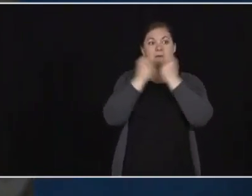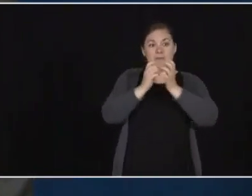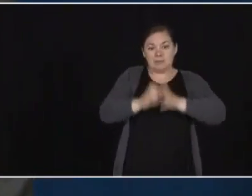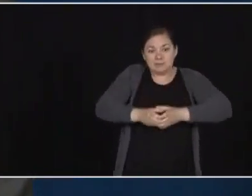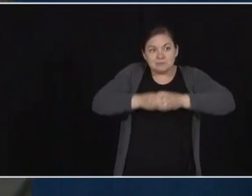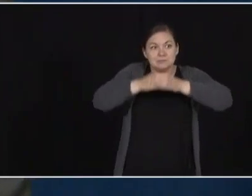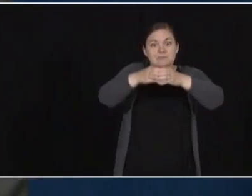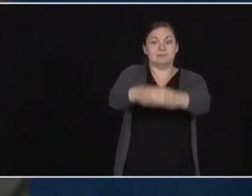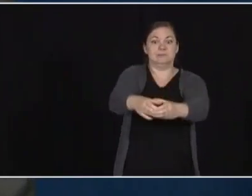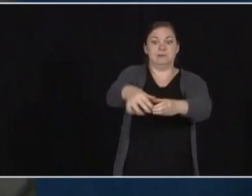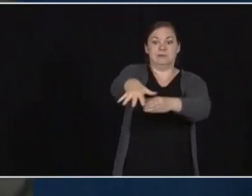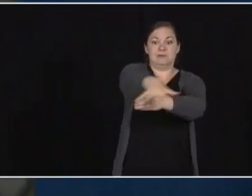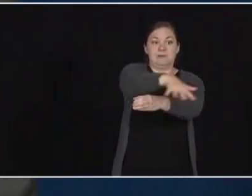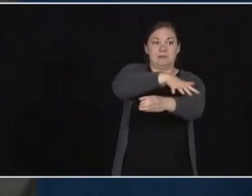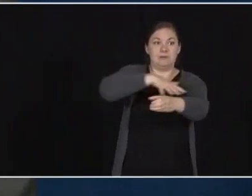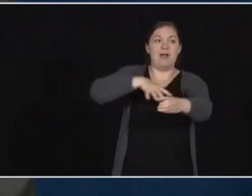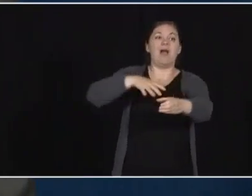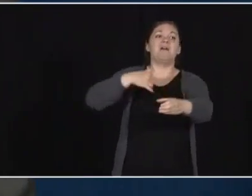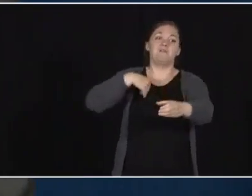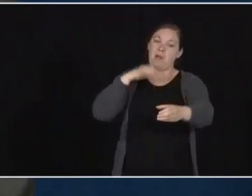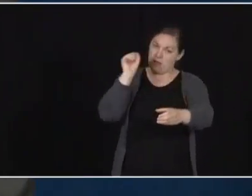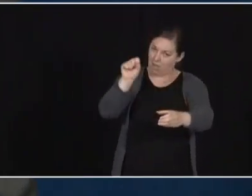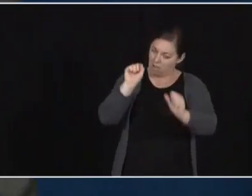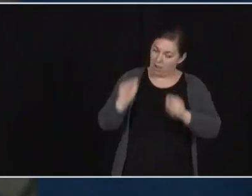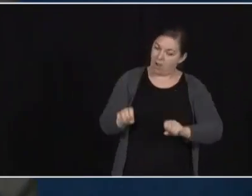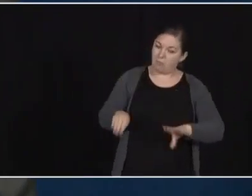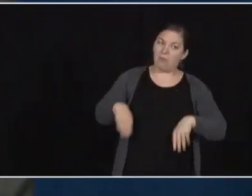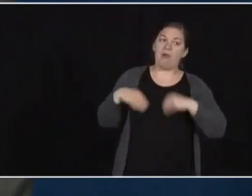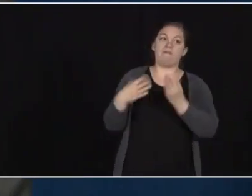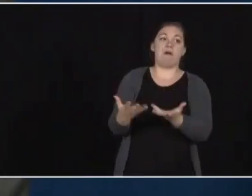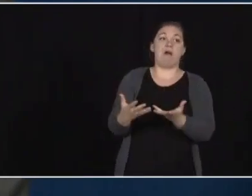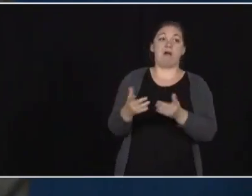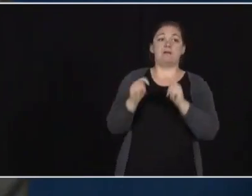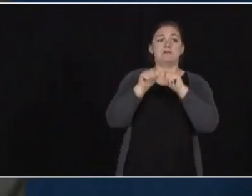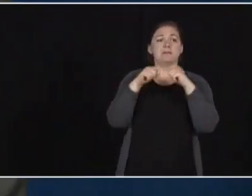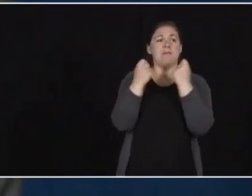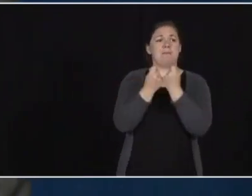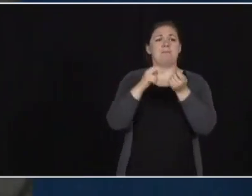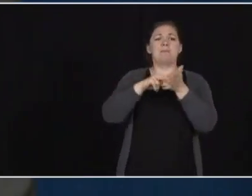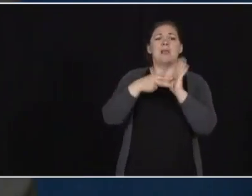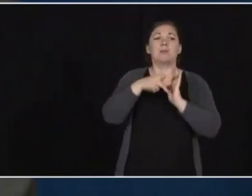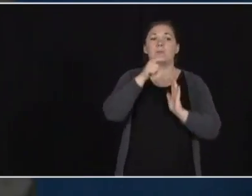A team are the ones doing the swabbing to prepare for the testing that would